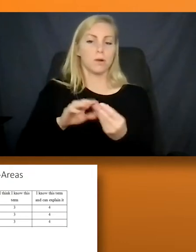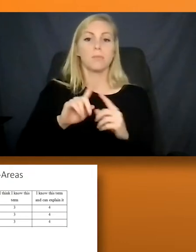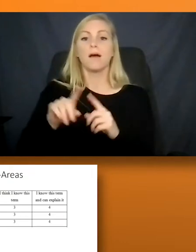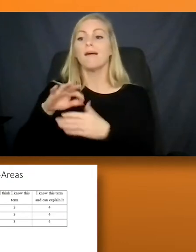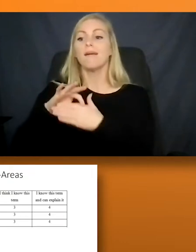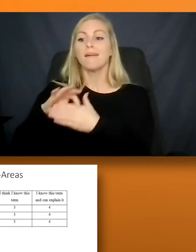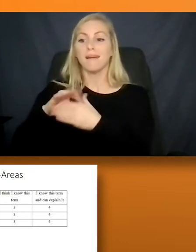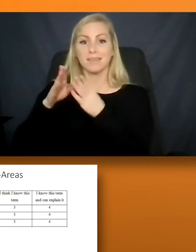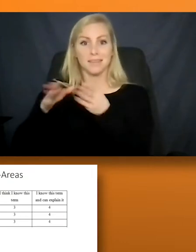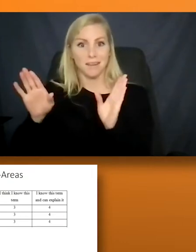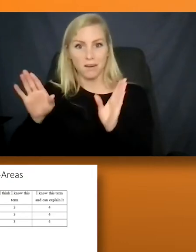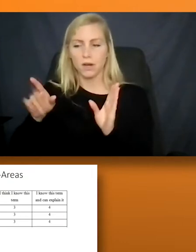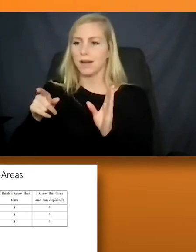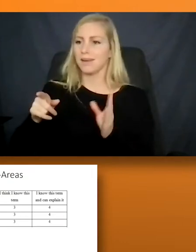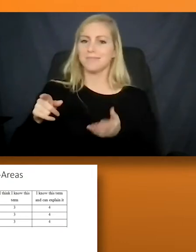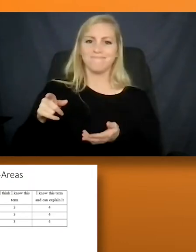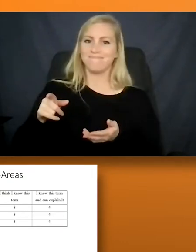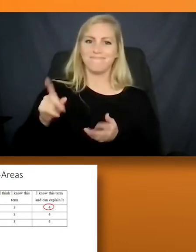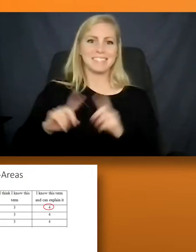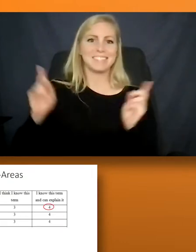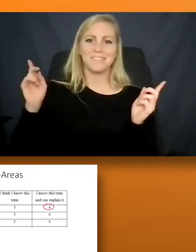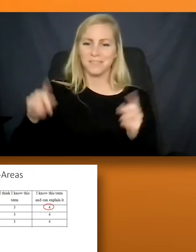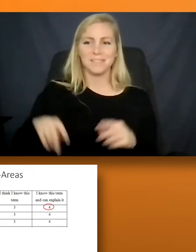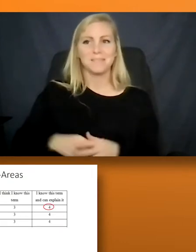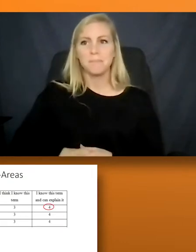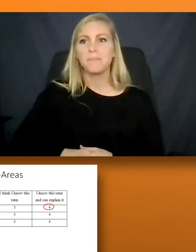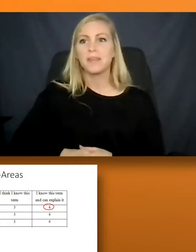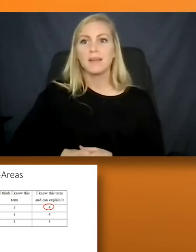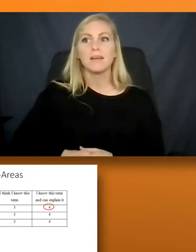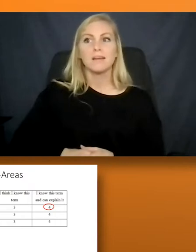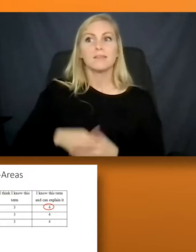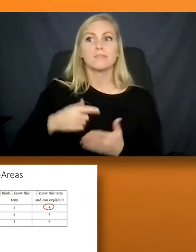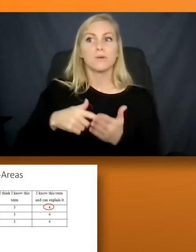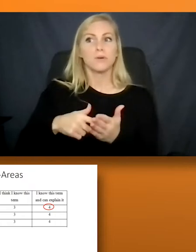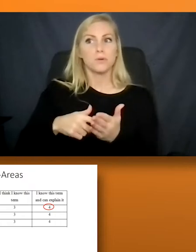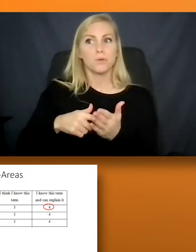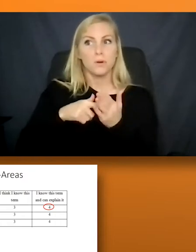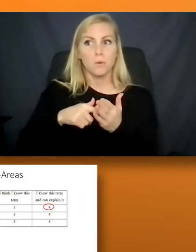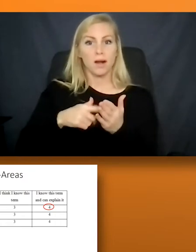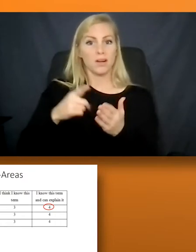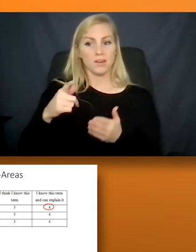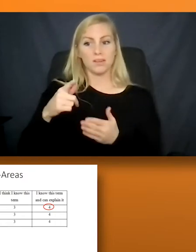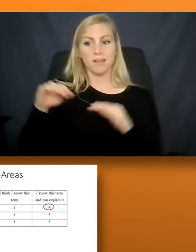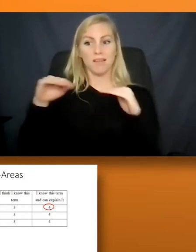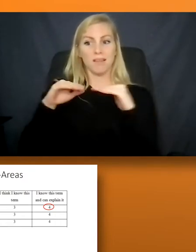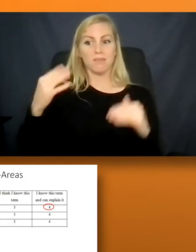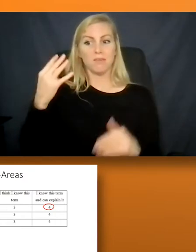But when you get to content area, that's not true anymore. You actually have to have this level 4,